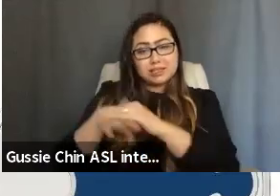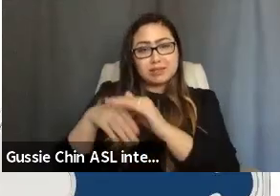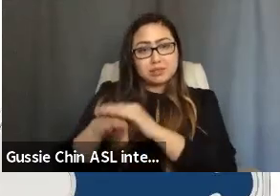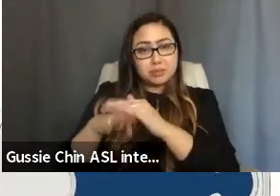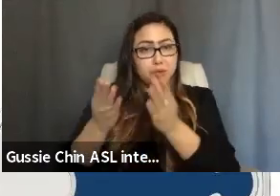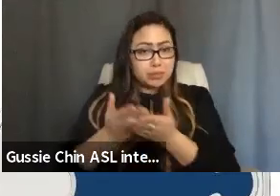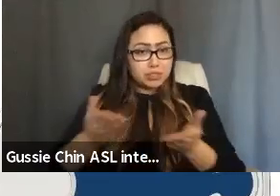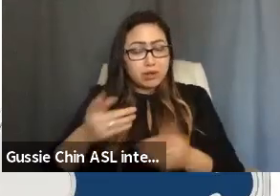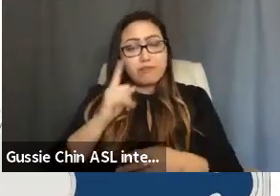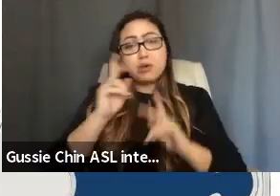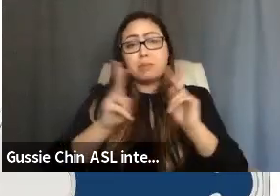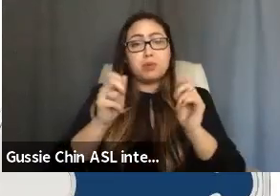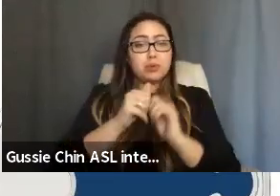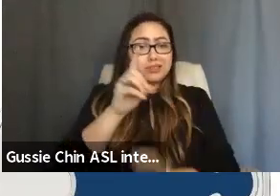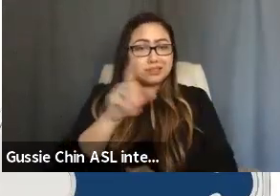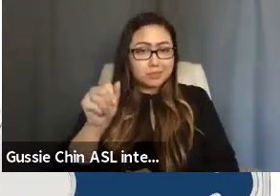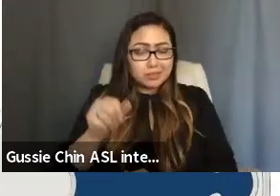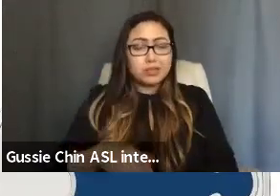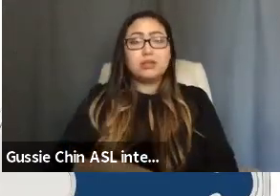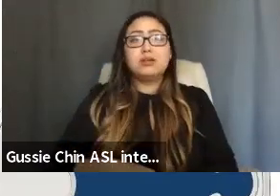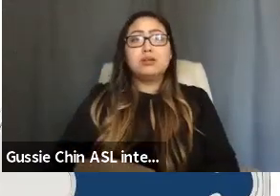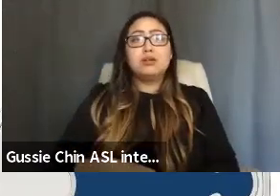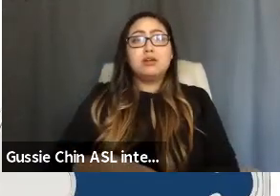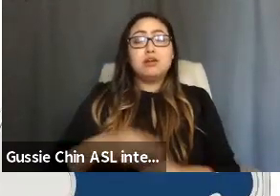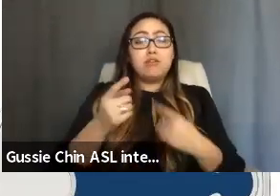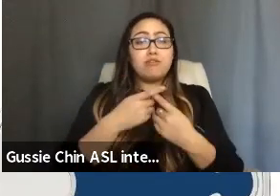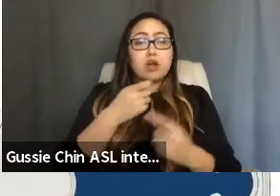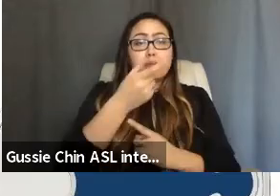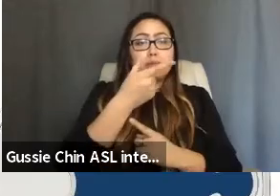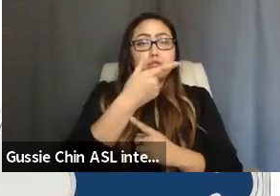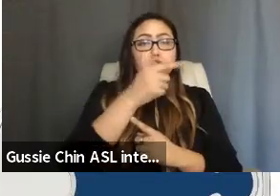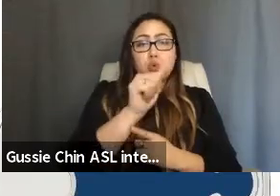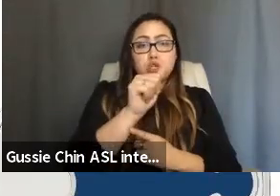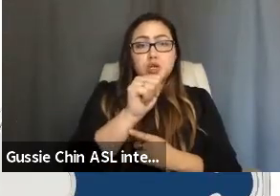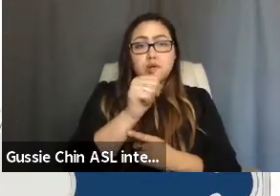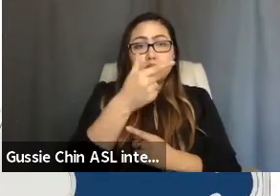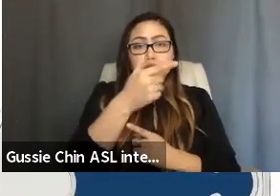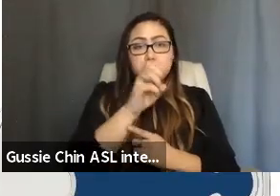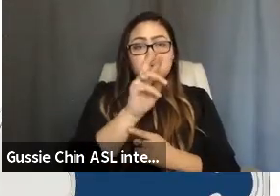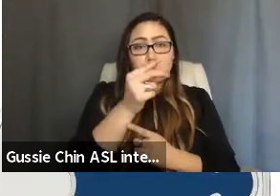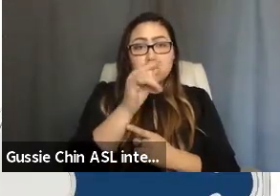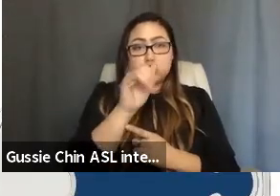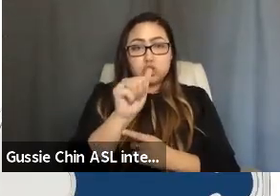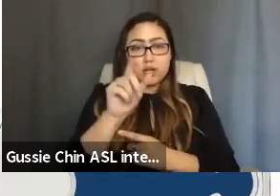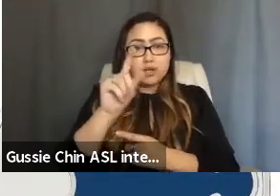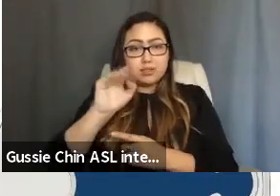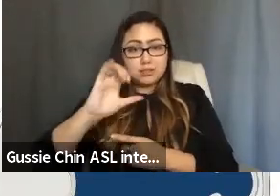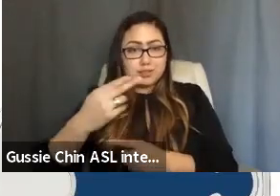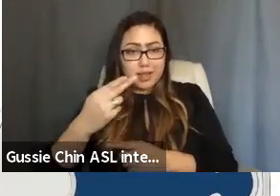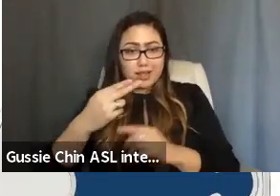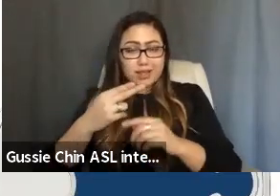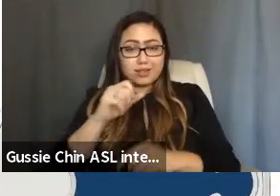for people with disabilities from Georgia Tech staff, and we hope that you can join us for that.